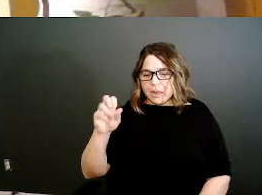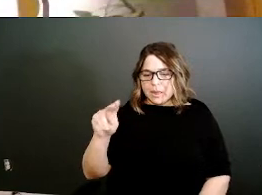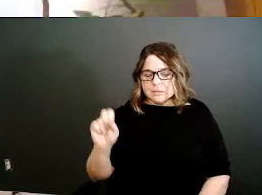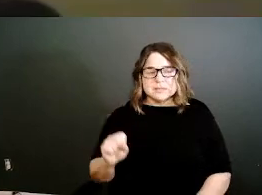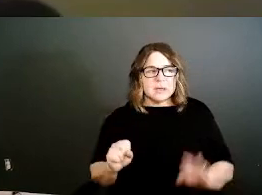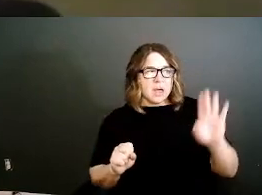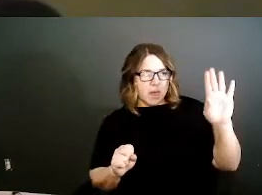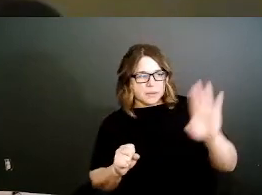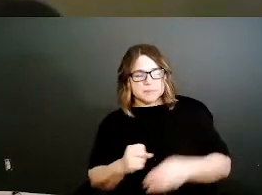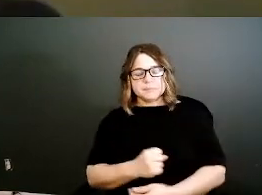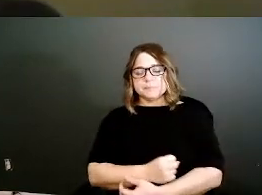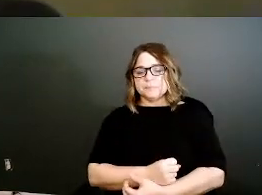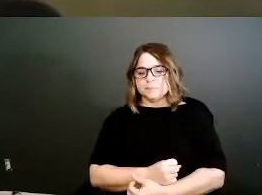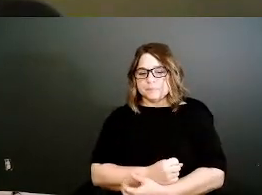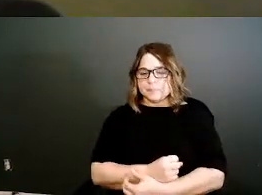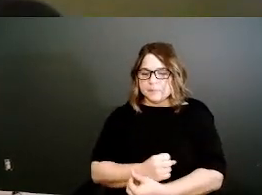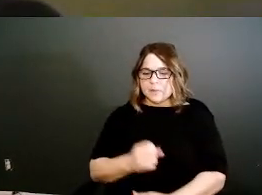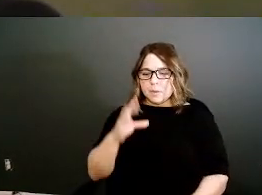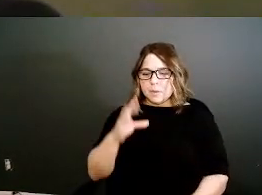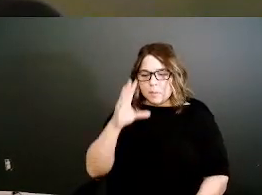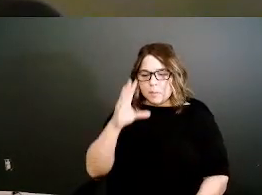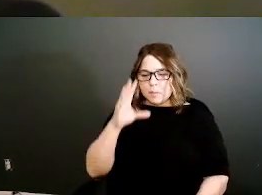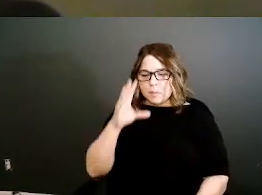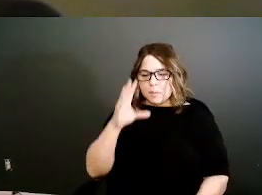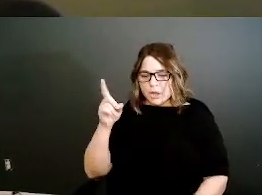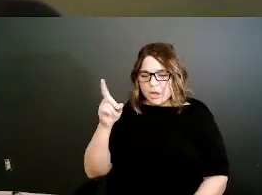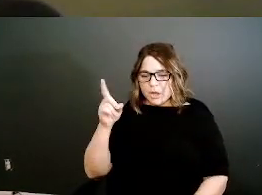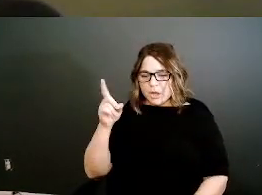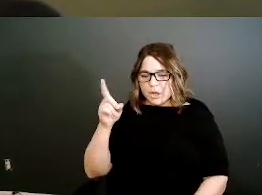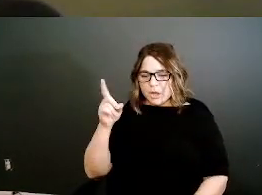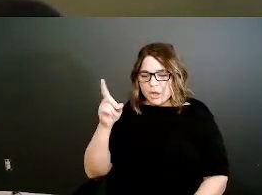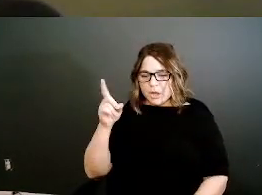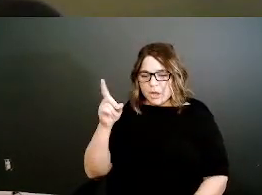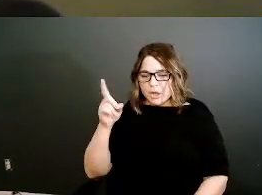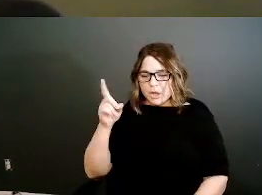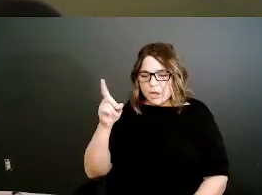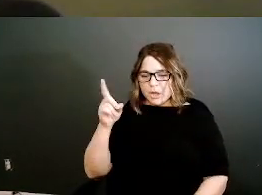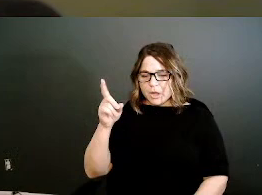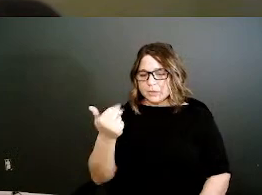NEXT IN QUEUE WE HAVE COUNCIL MEMBER JOHNSON. ≫ COUNCIL MEMBER JOHNSON: THANK YOU, MADAM PRESIDENT. I'LL GO AHEAD AND MOVE AMENDMENT NUMBER 2 IN OUR